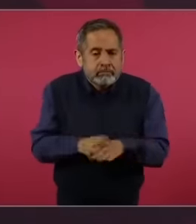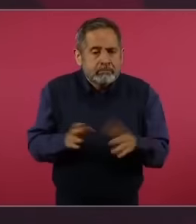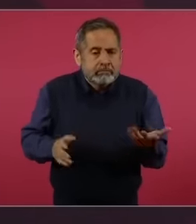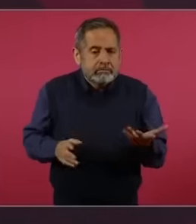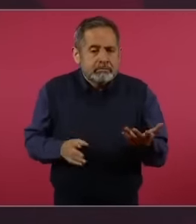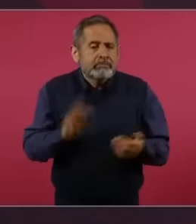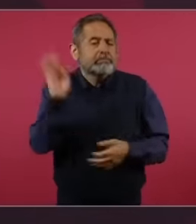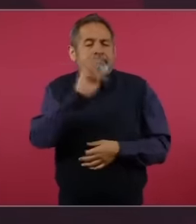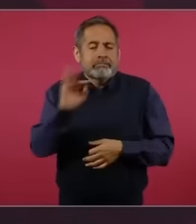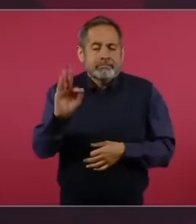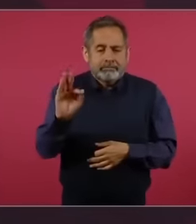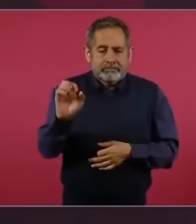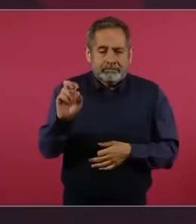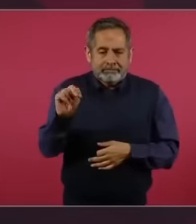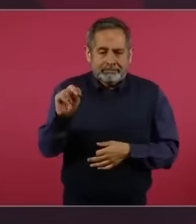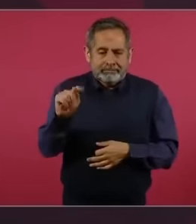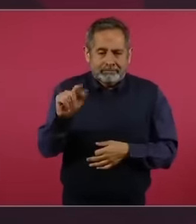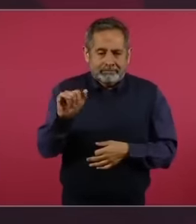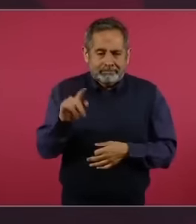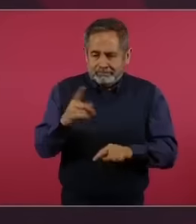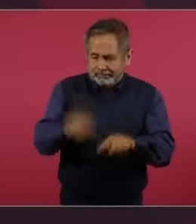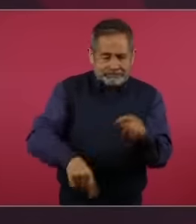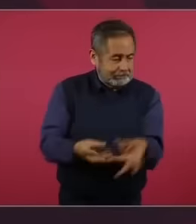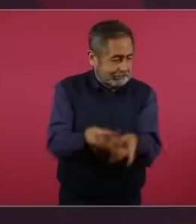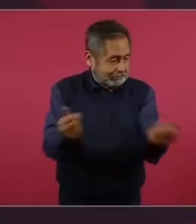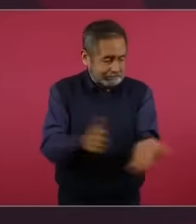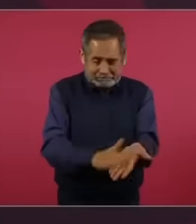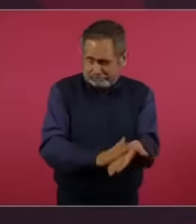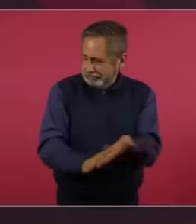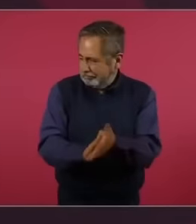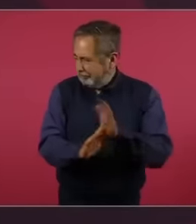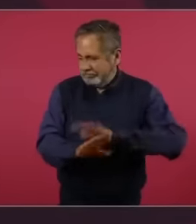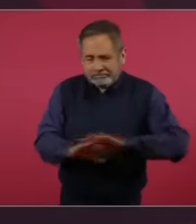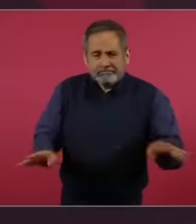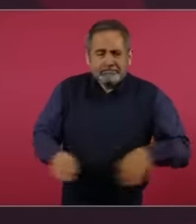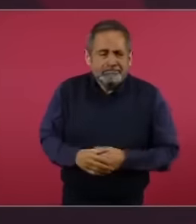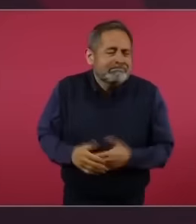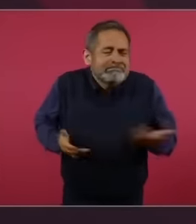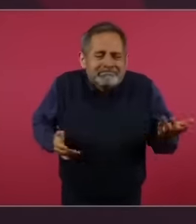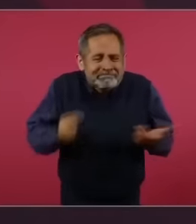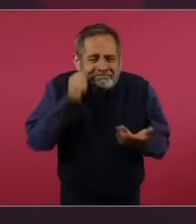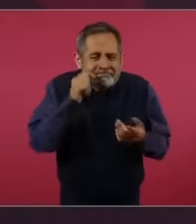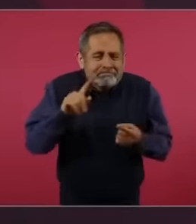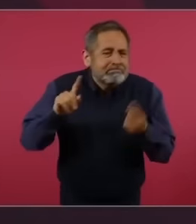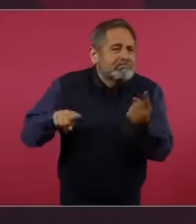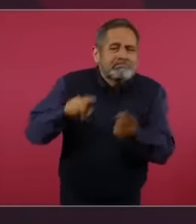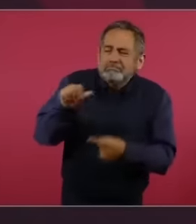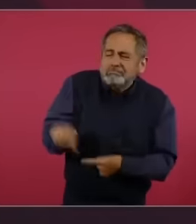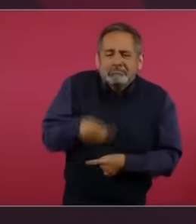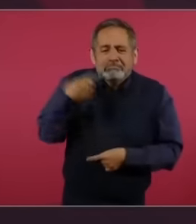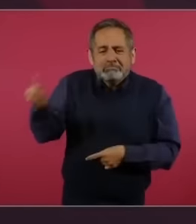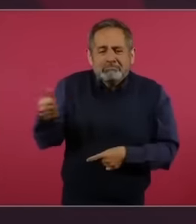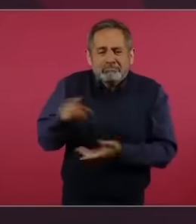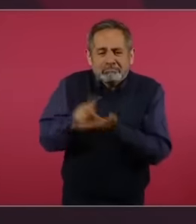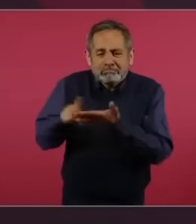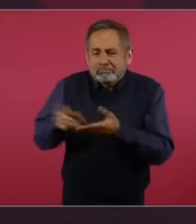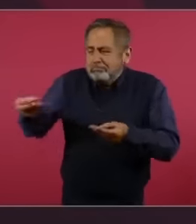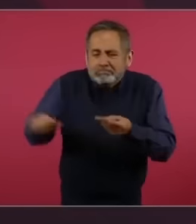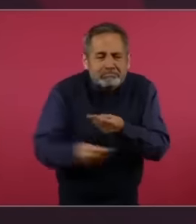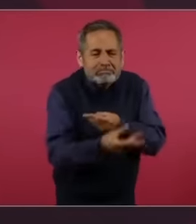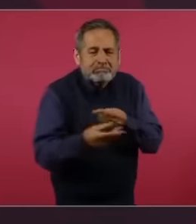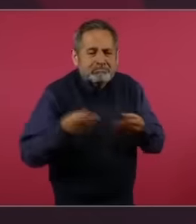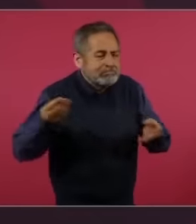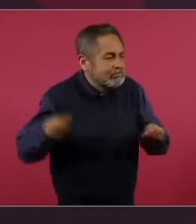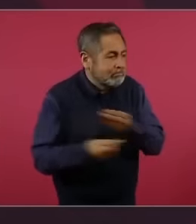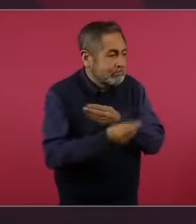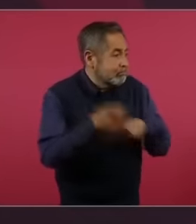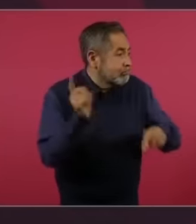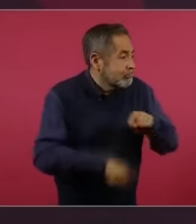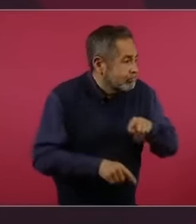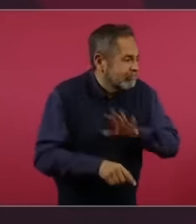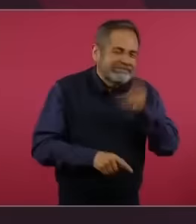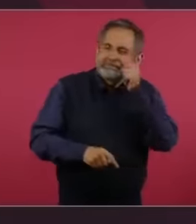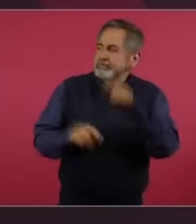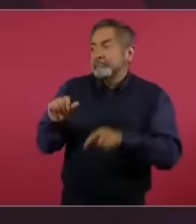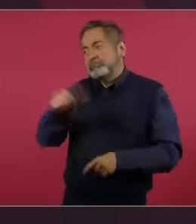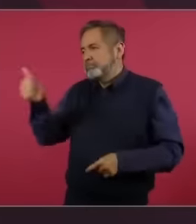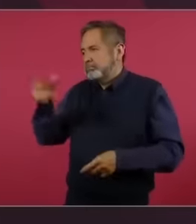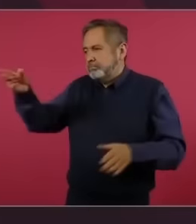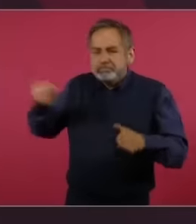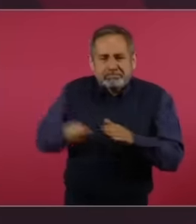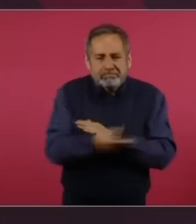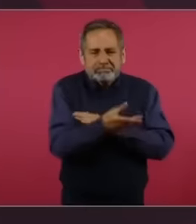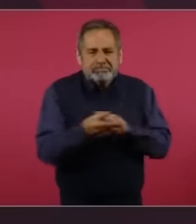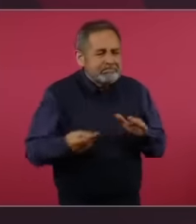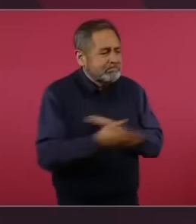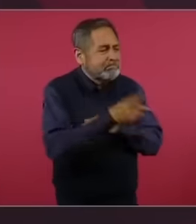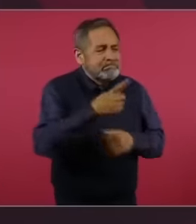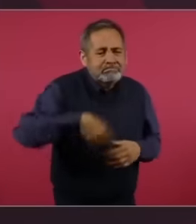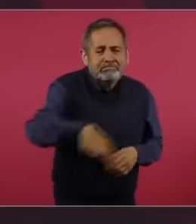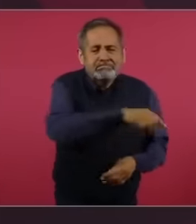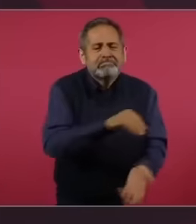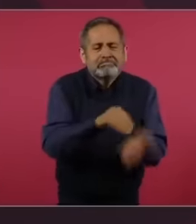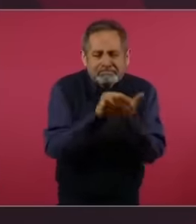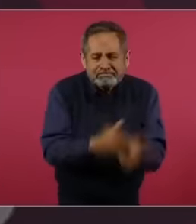fentanyl disappears, any other drug, as has happened, will continue to cause damage and it is